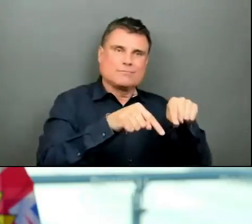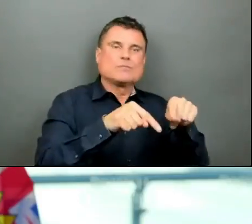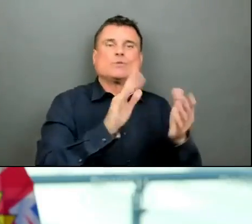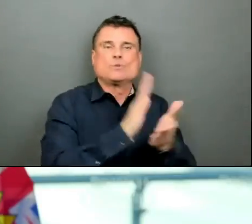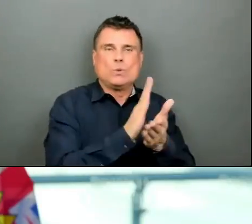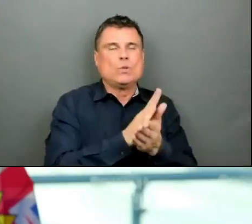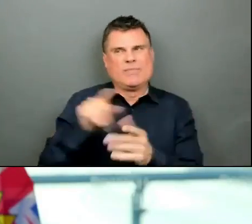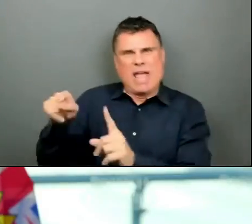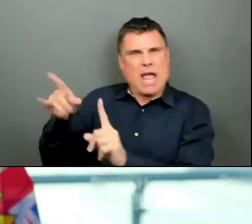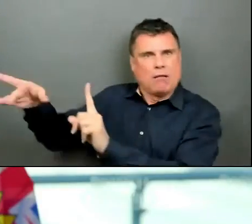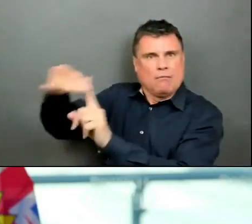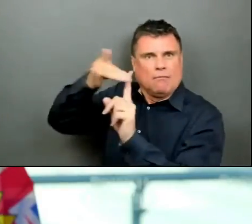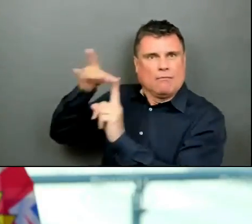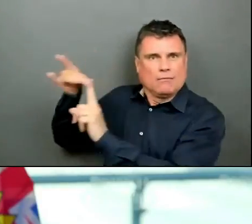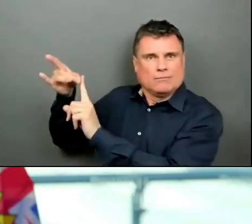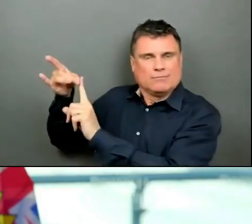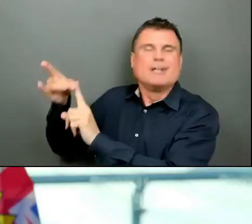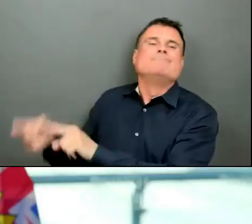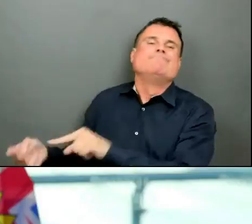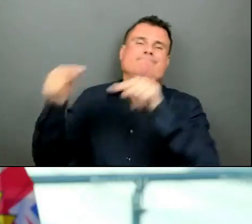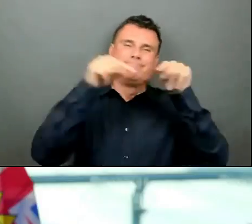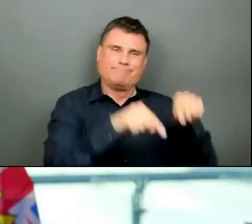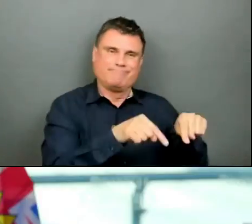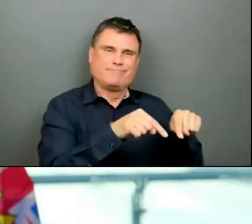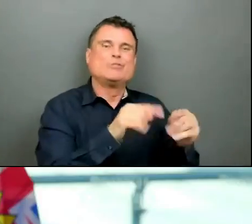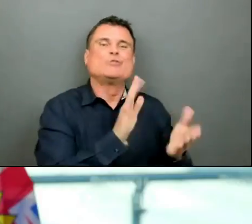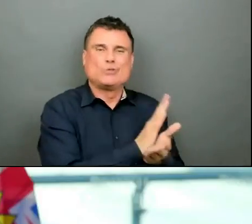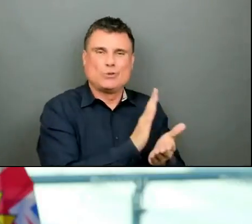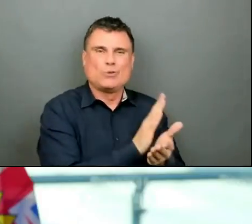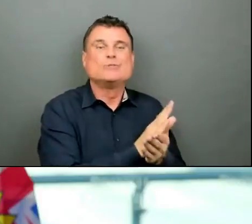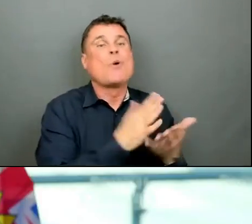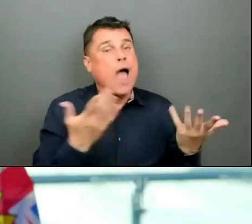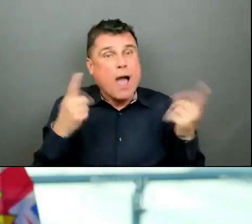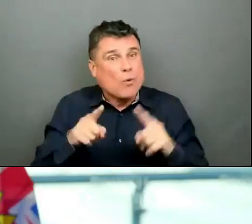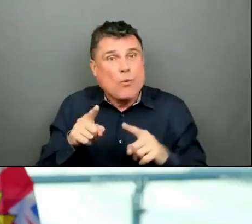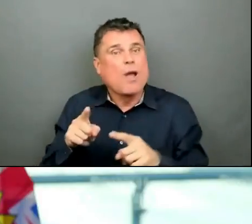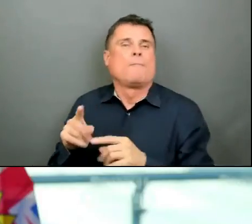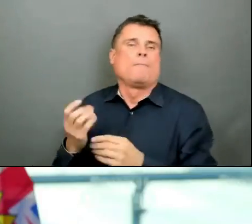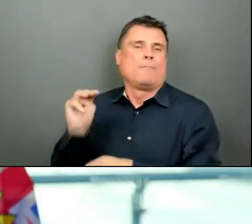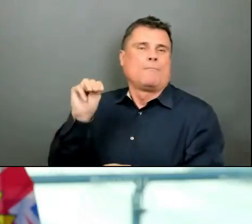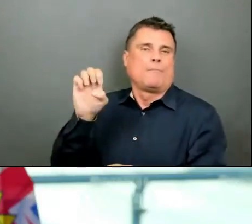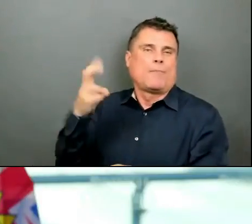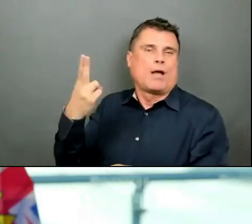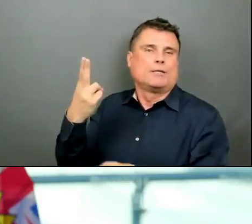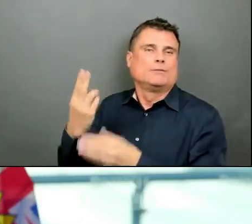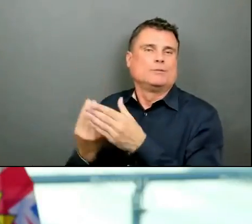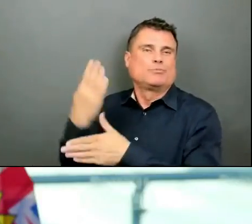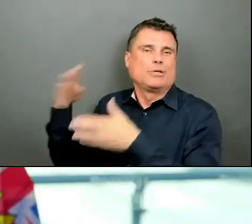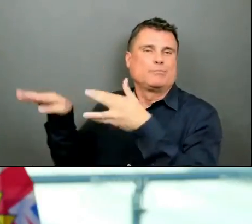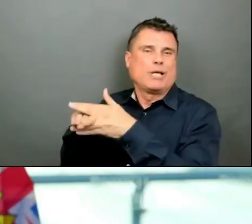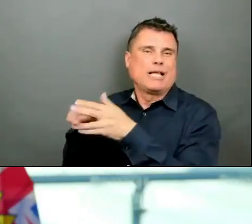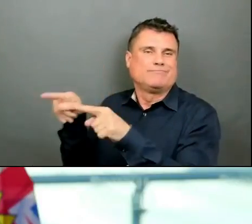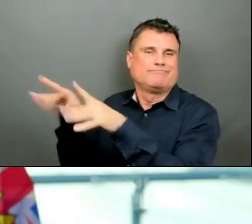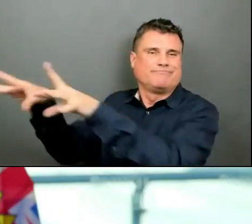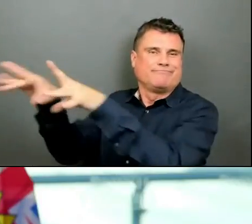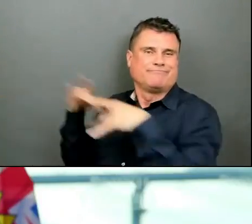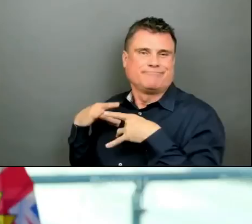seeing in communities. And the communities we're they're having the highest increase is the highest where we're seeing exposures.